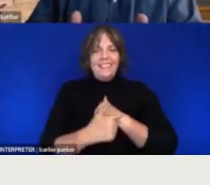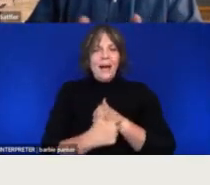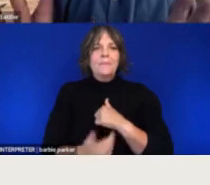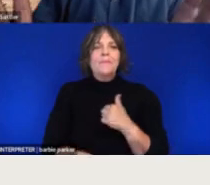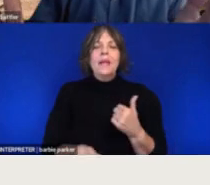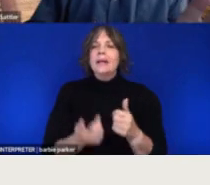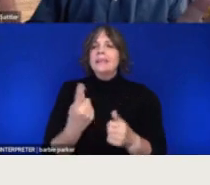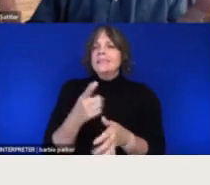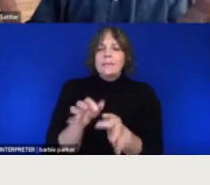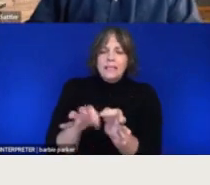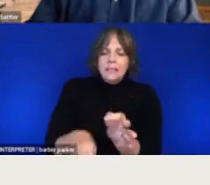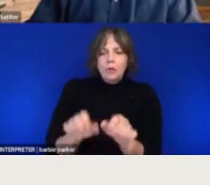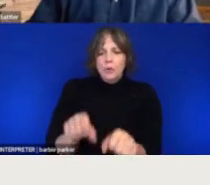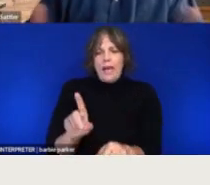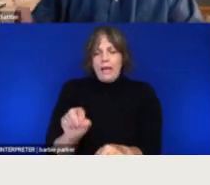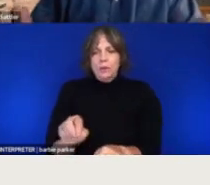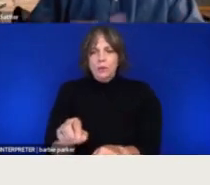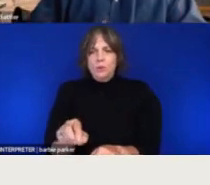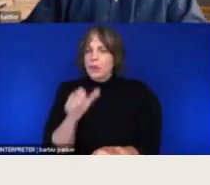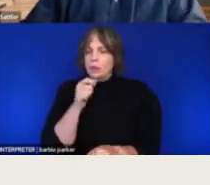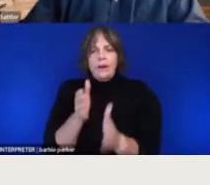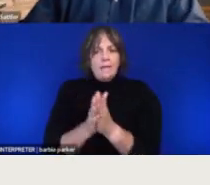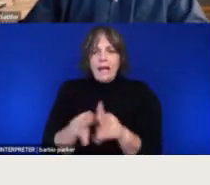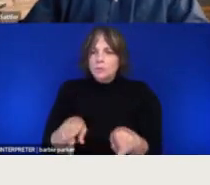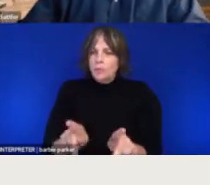do don't have to ask anybody's permission and has the outcome you want.